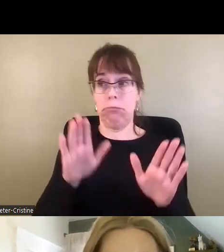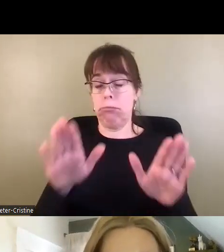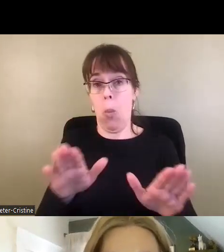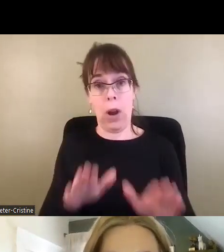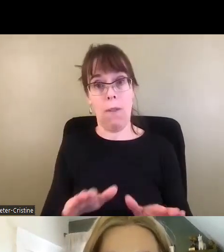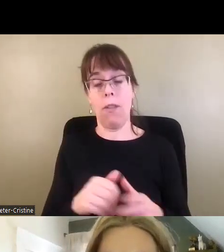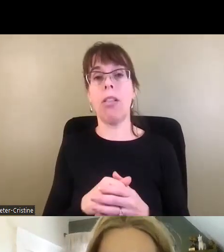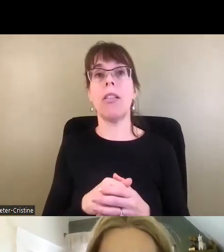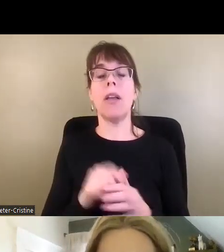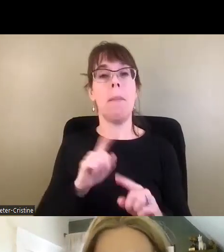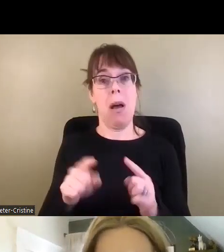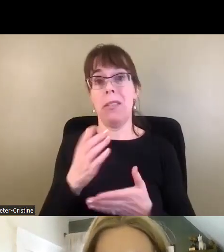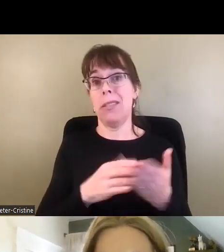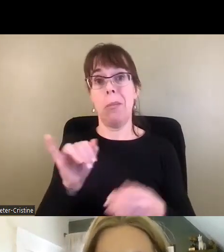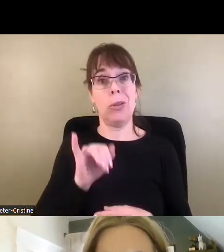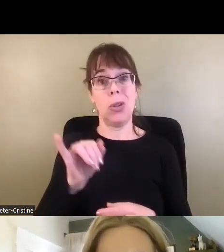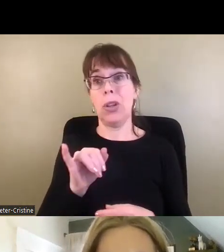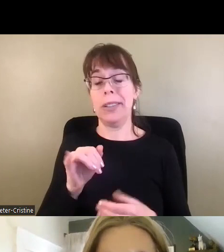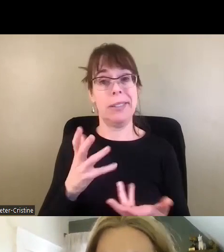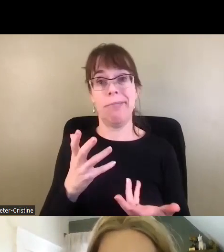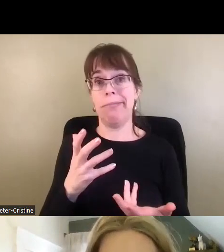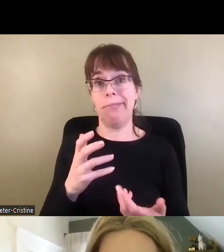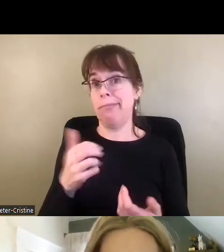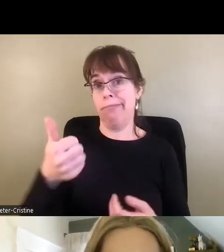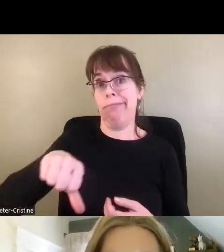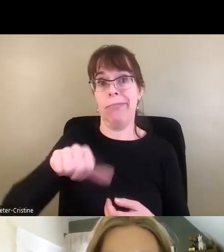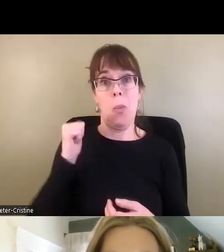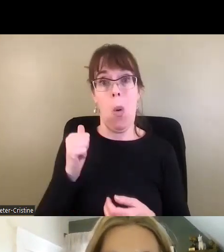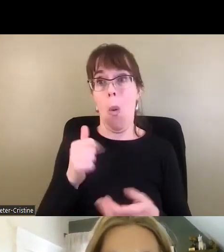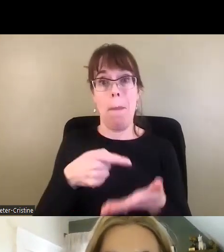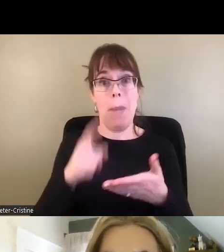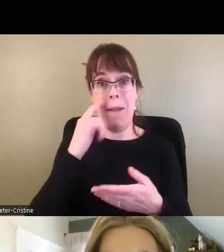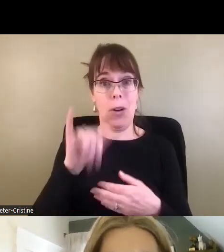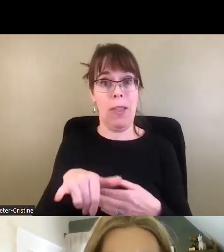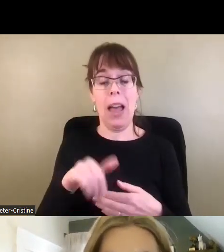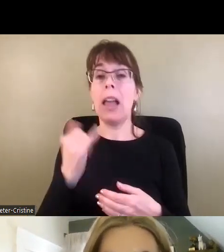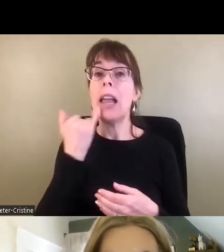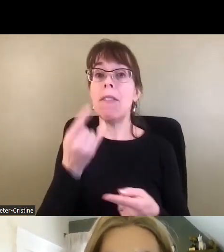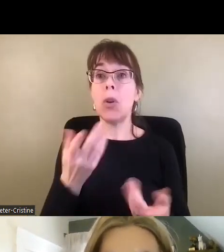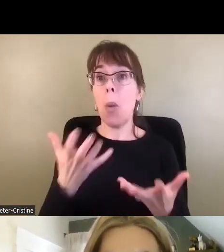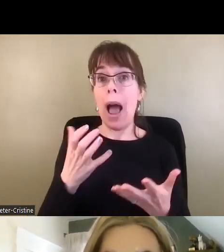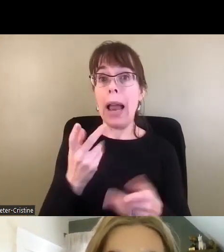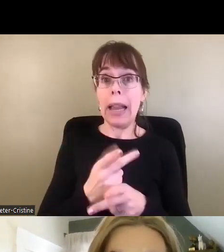But some insurance providers do not cover this care. If you're seeking care at a religiously